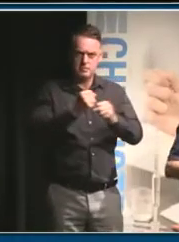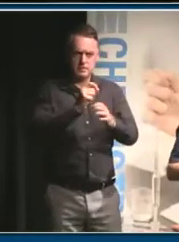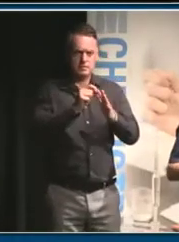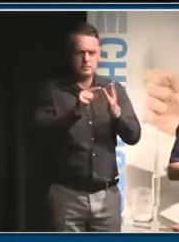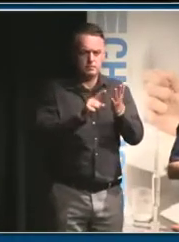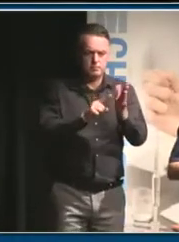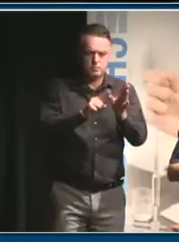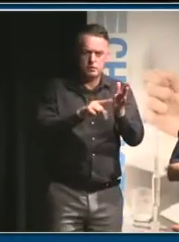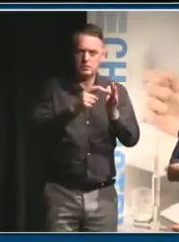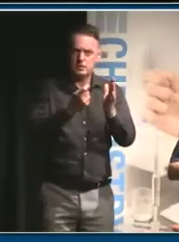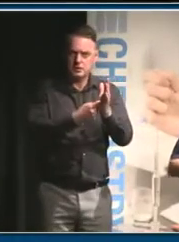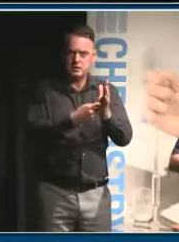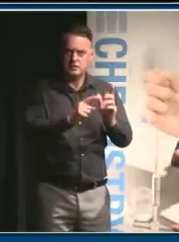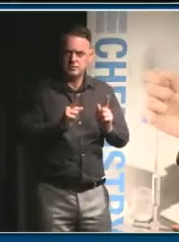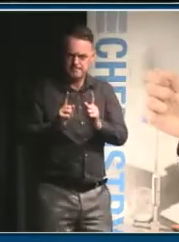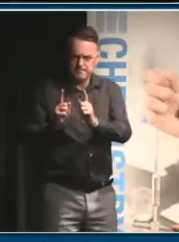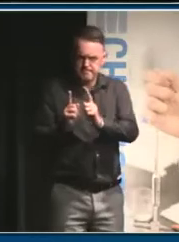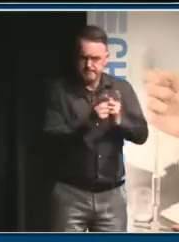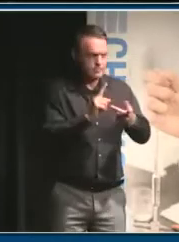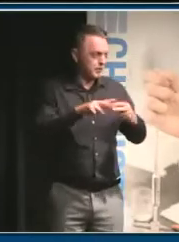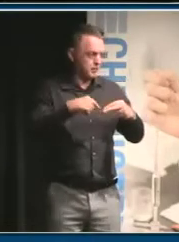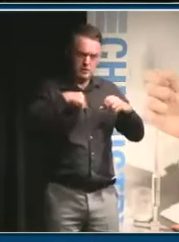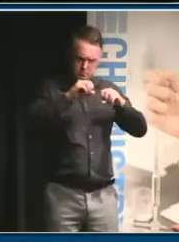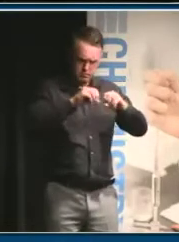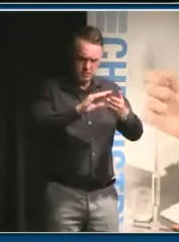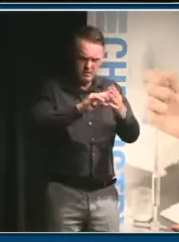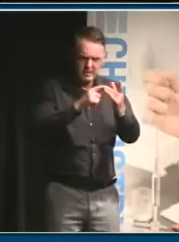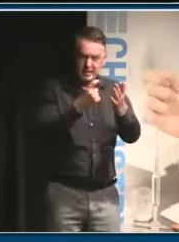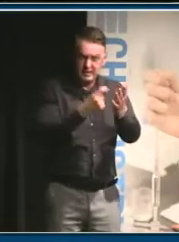synthetic polymers and I find that if I put it in here and take one of those little carnival glow